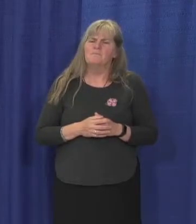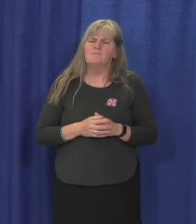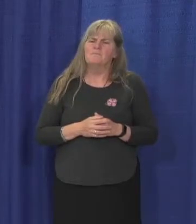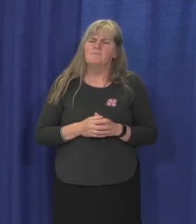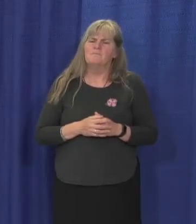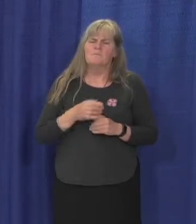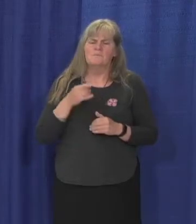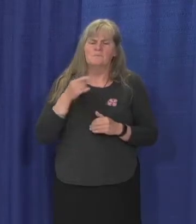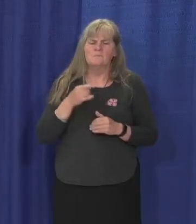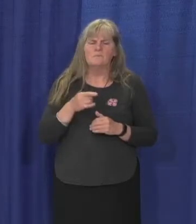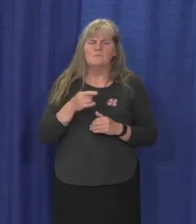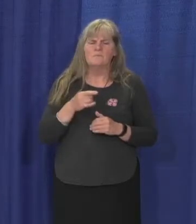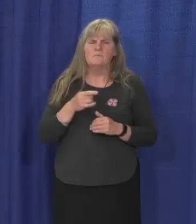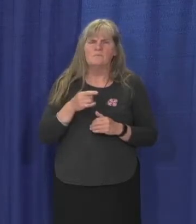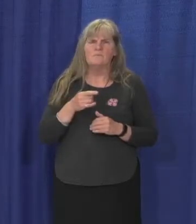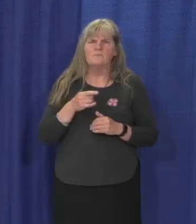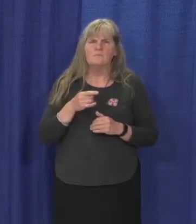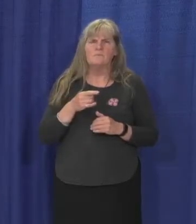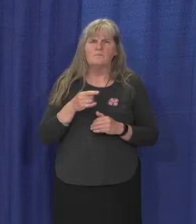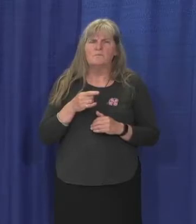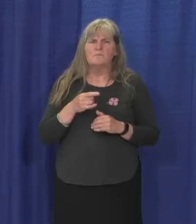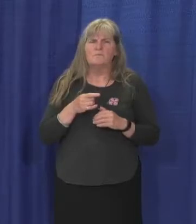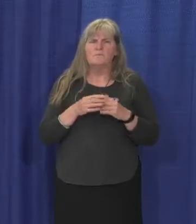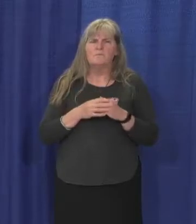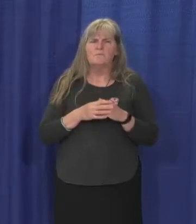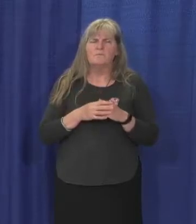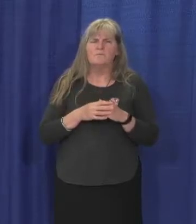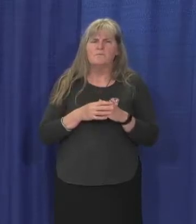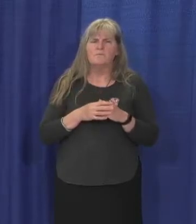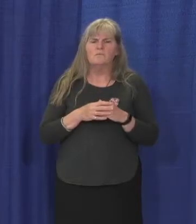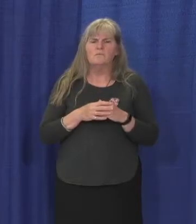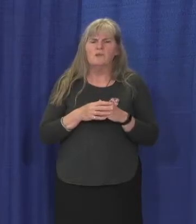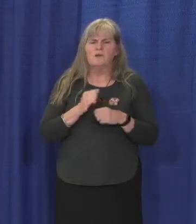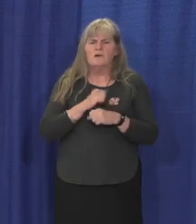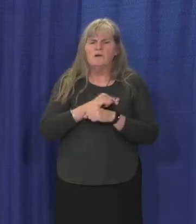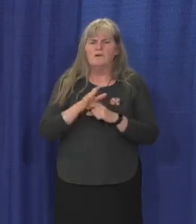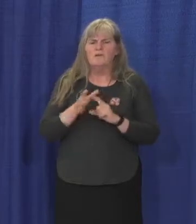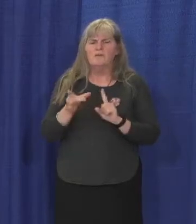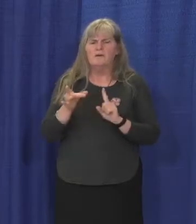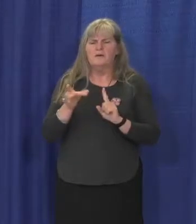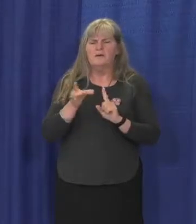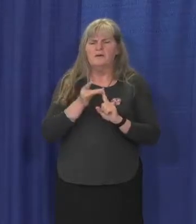if you could send me whether there are any additional cases